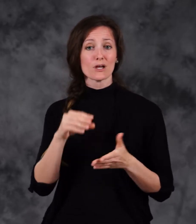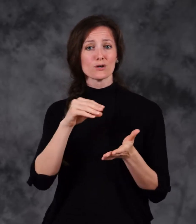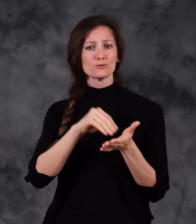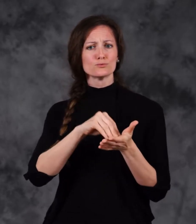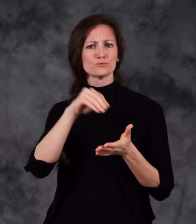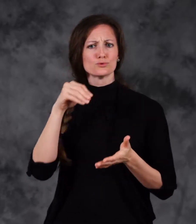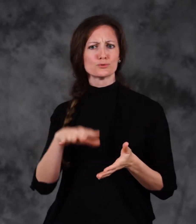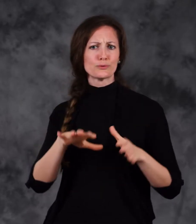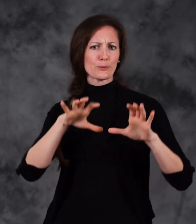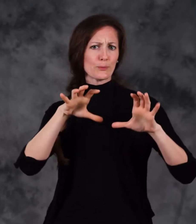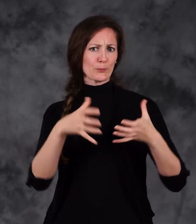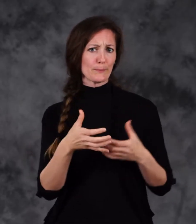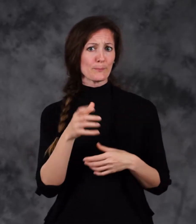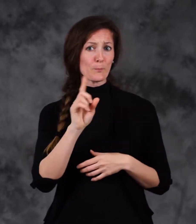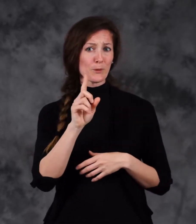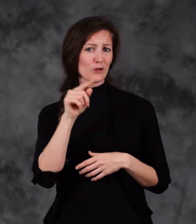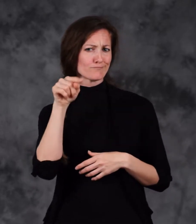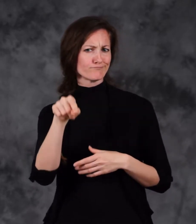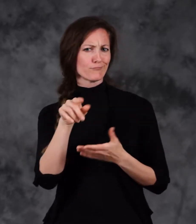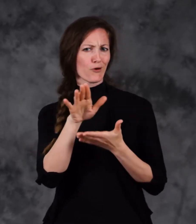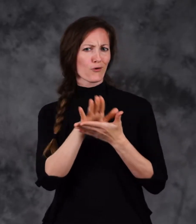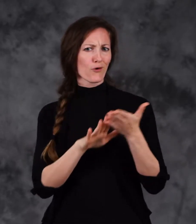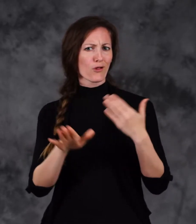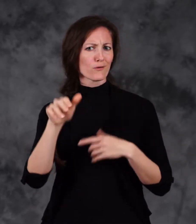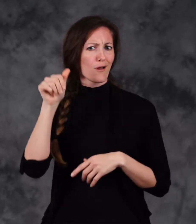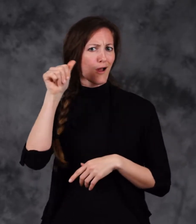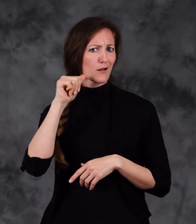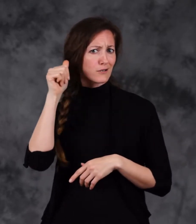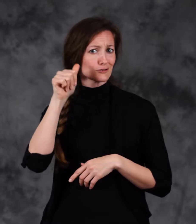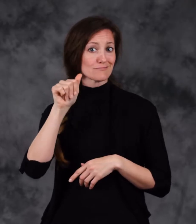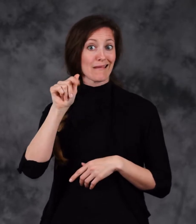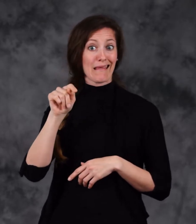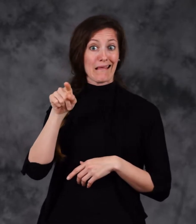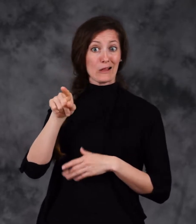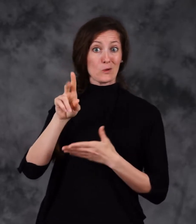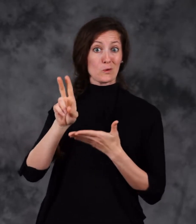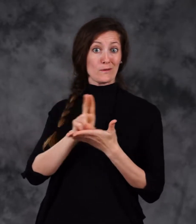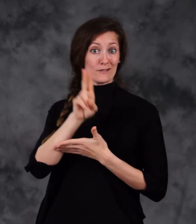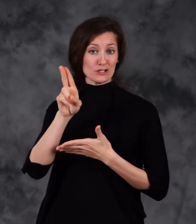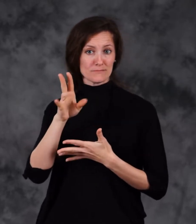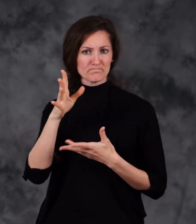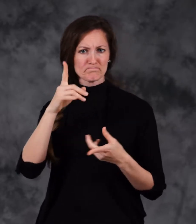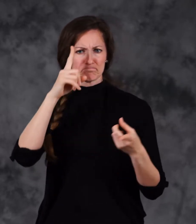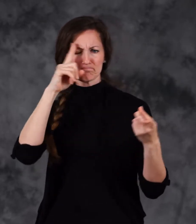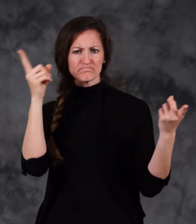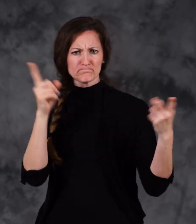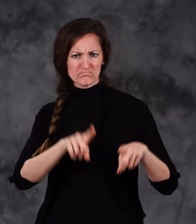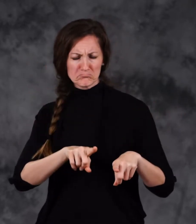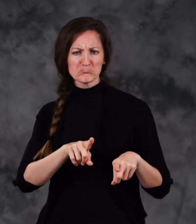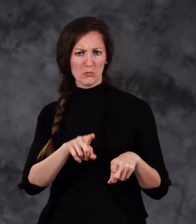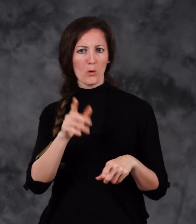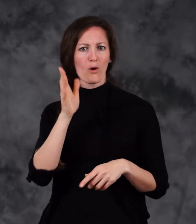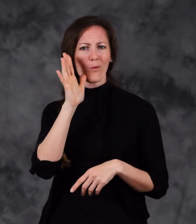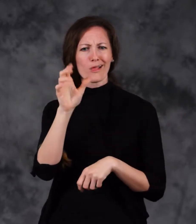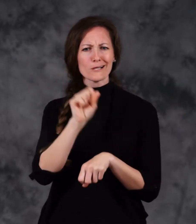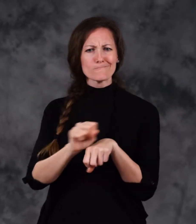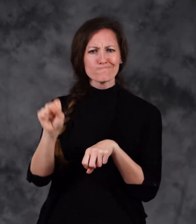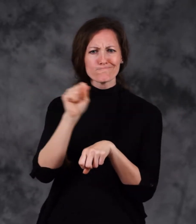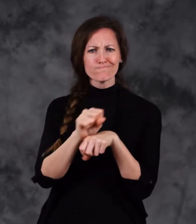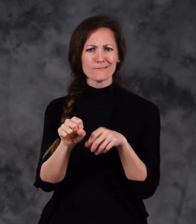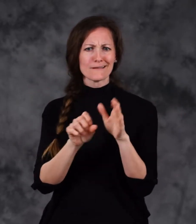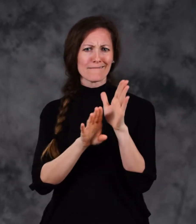The student group at the College of Audiology at the U has agreed to develop